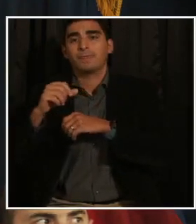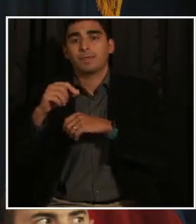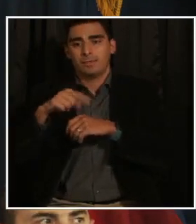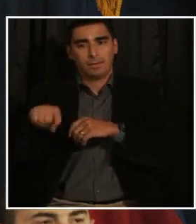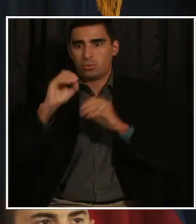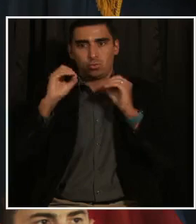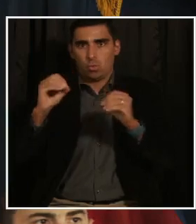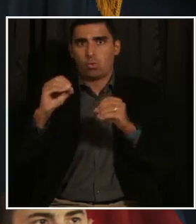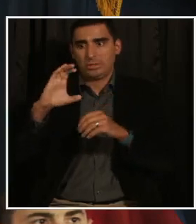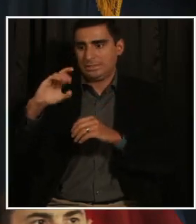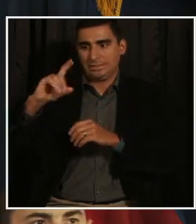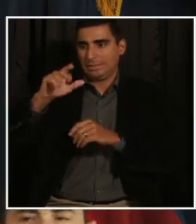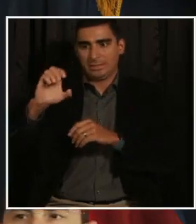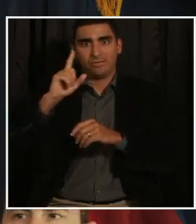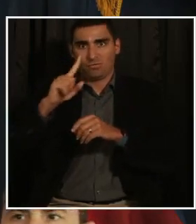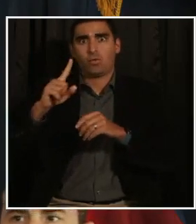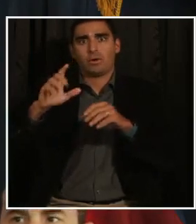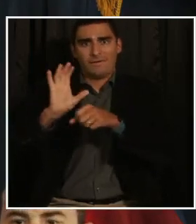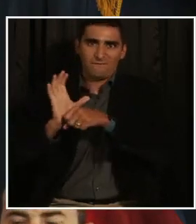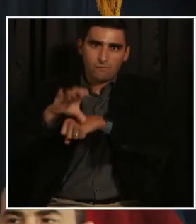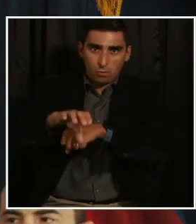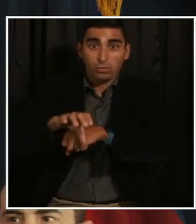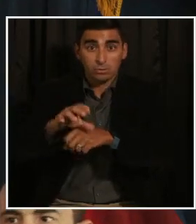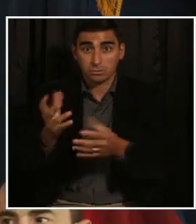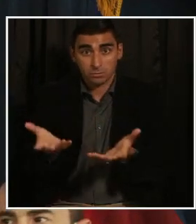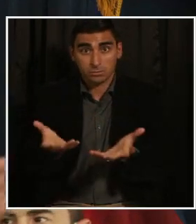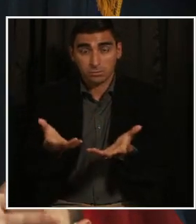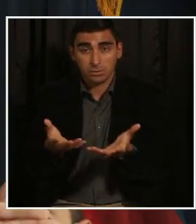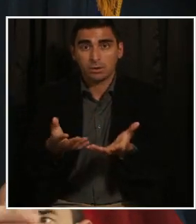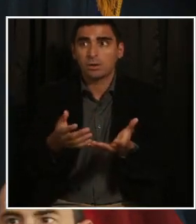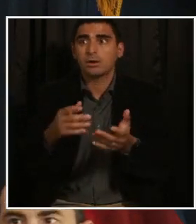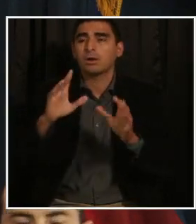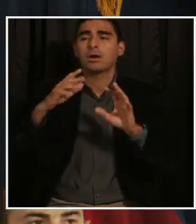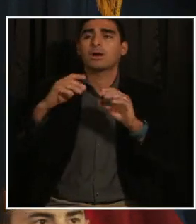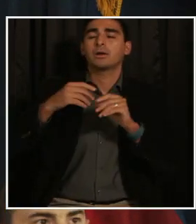yeah okay maybe i missed it we don't the federal is not enforced by the state